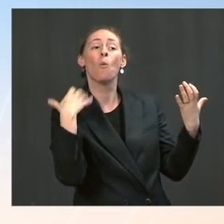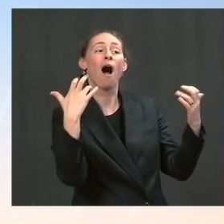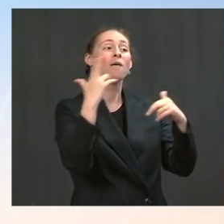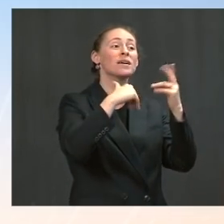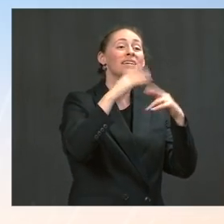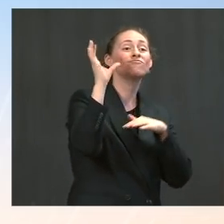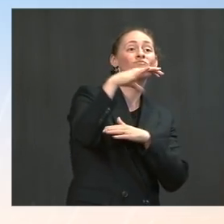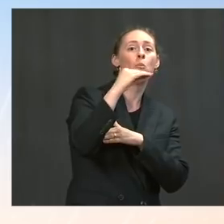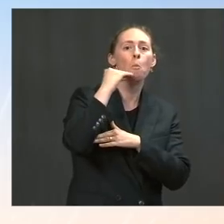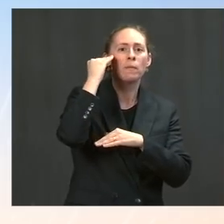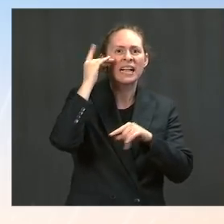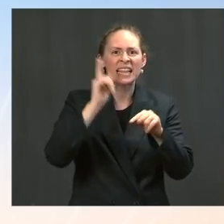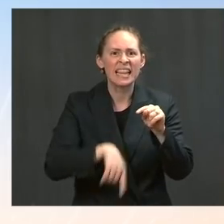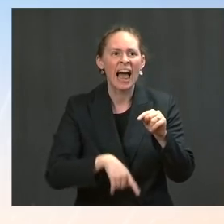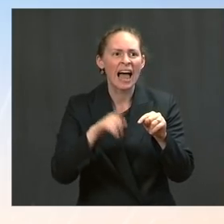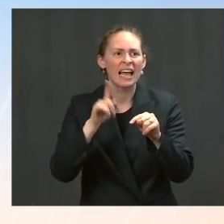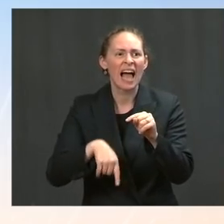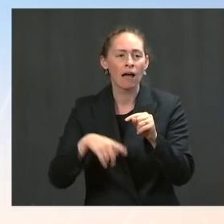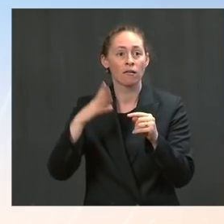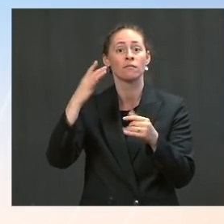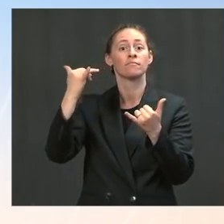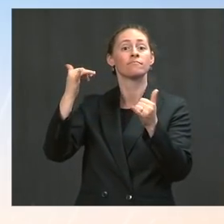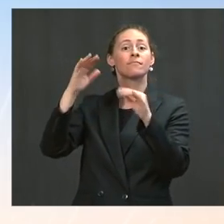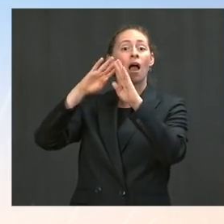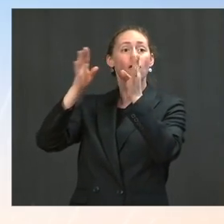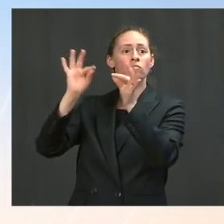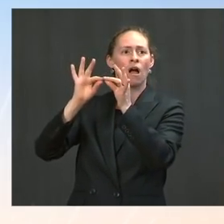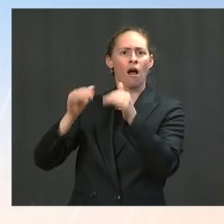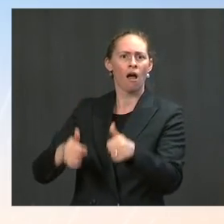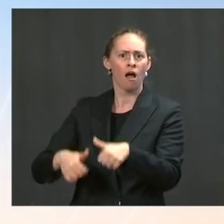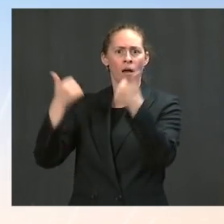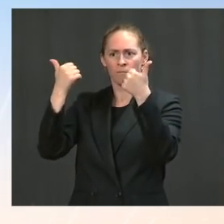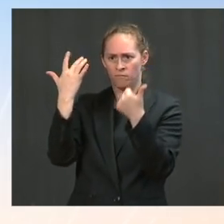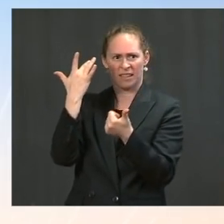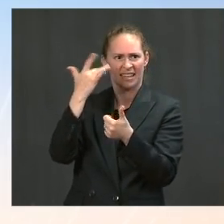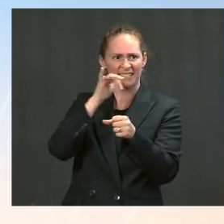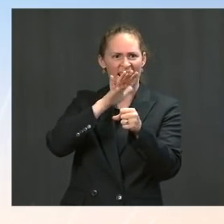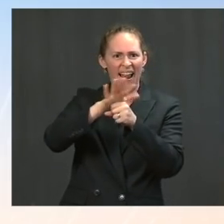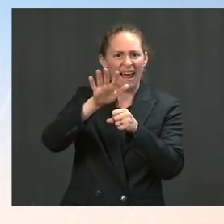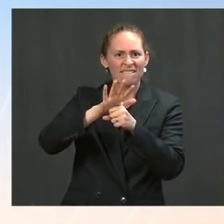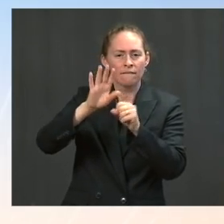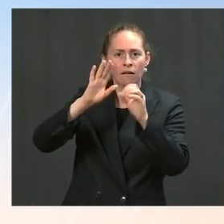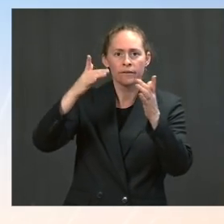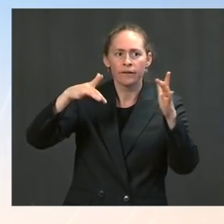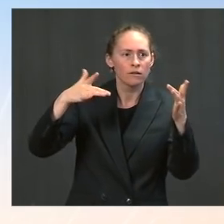because there are just -- certainly just not enough houses on the market. So that's what it's related to,